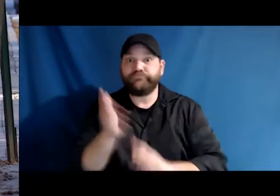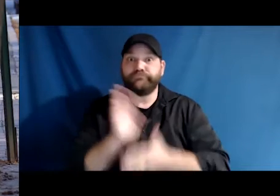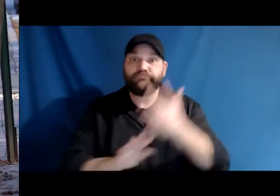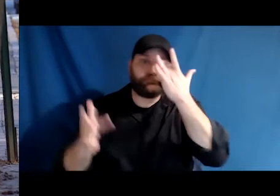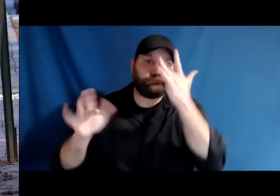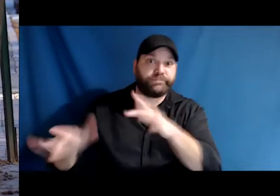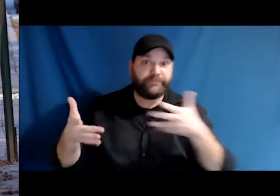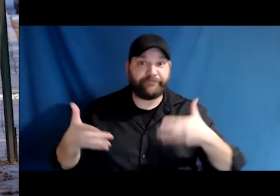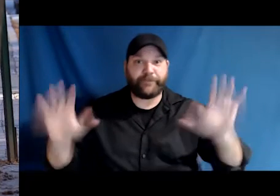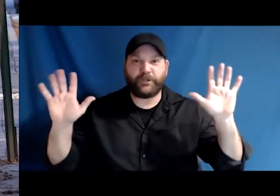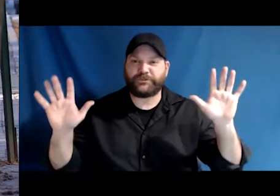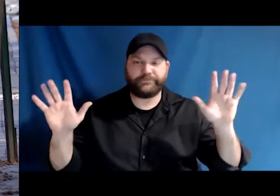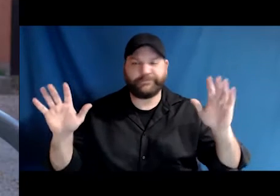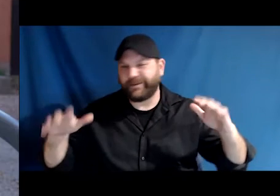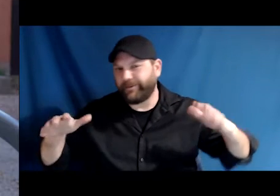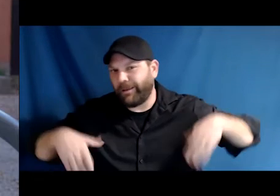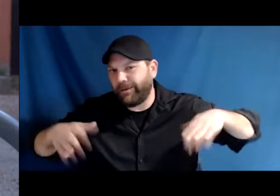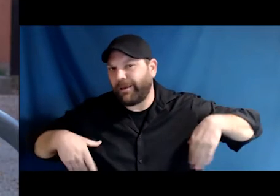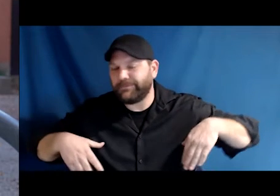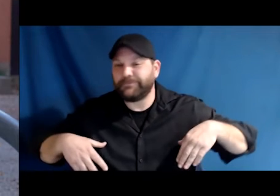You may walk through an empty campus as you go about your work